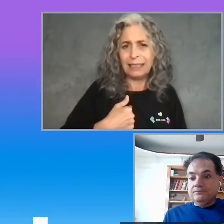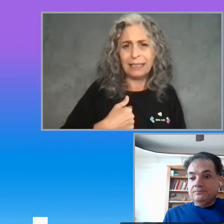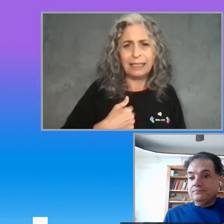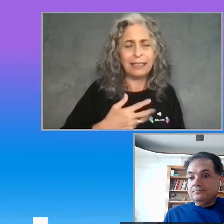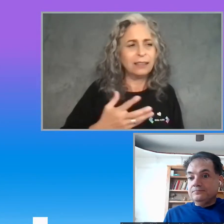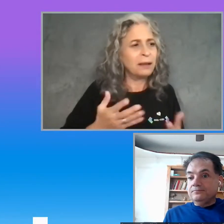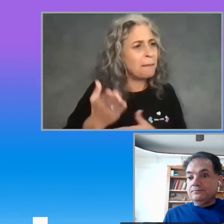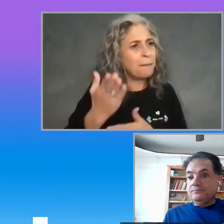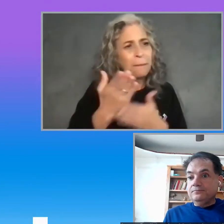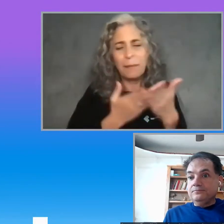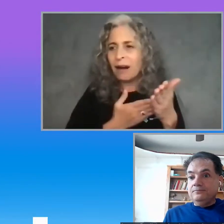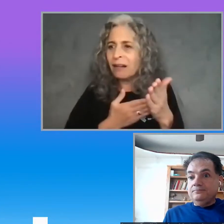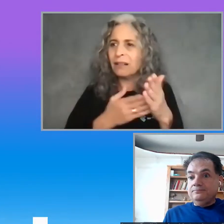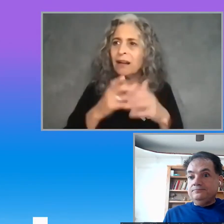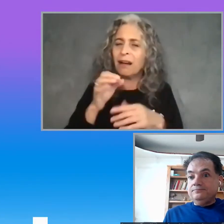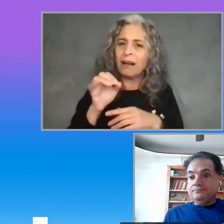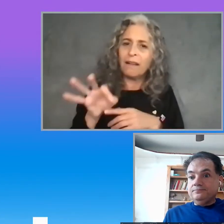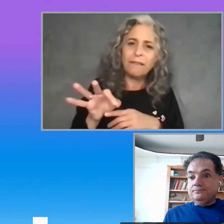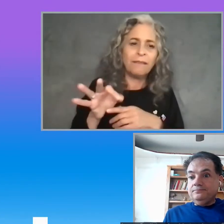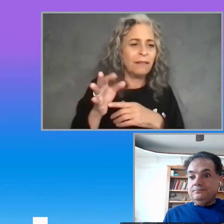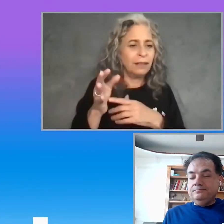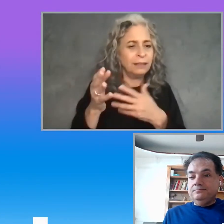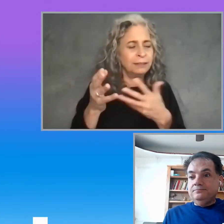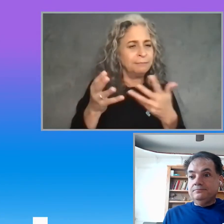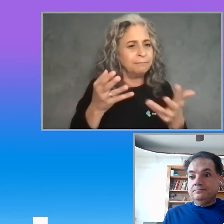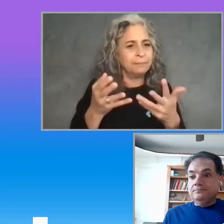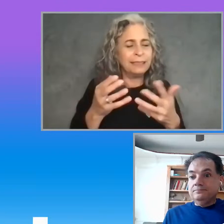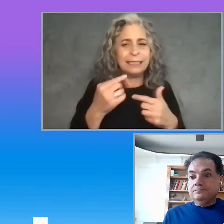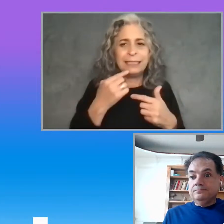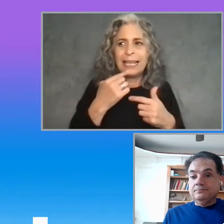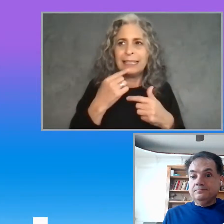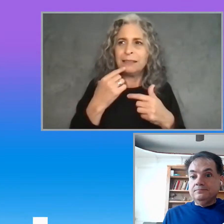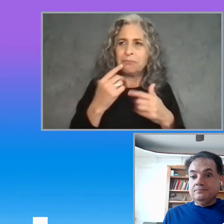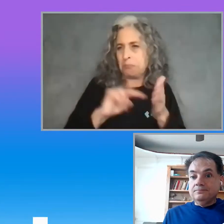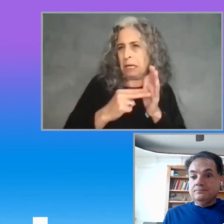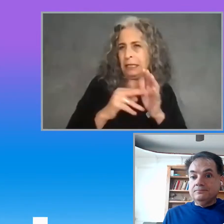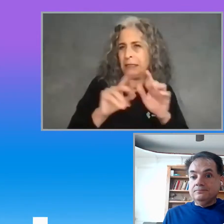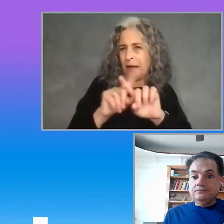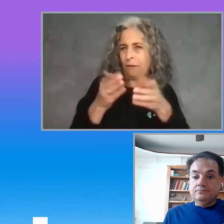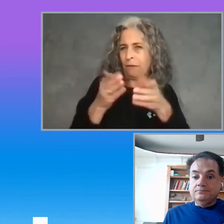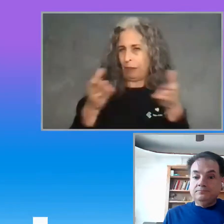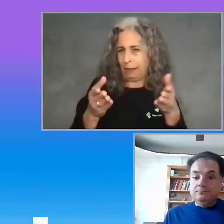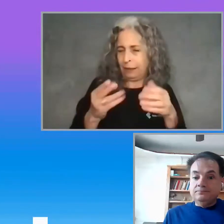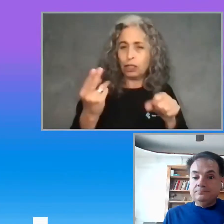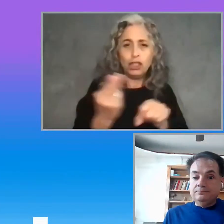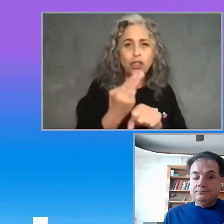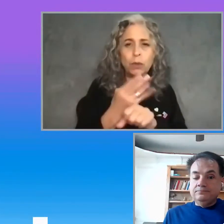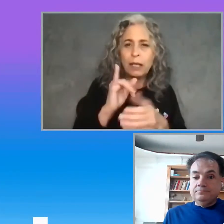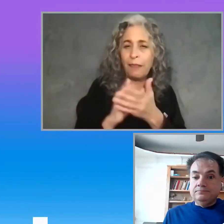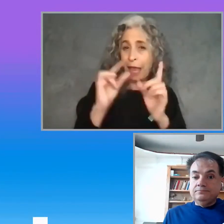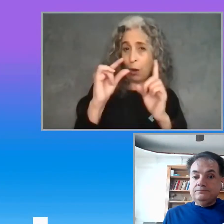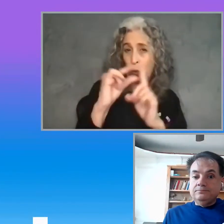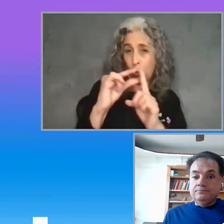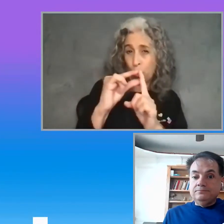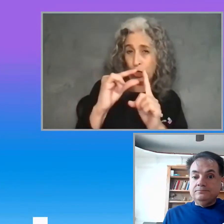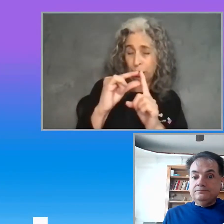vernacular that that says a few